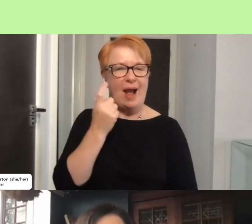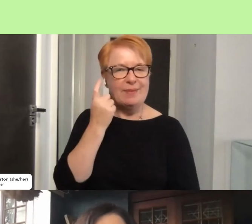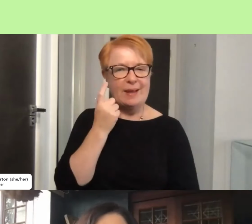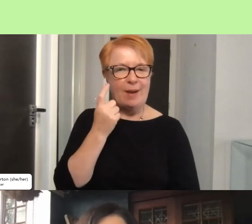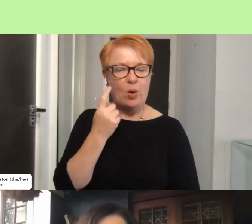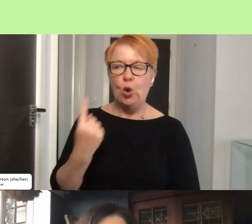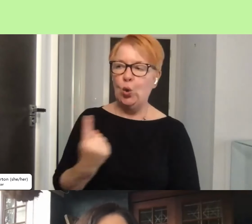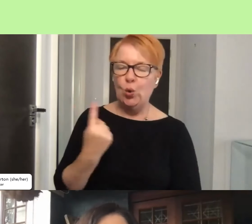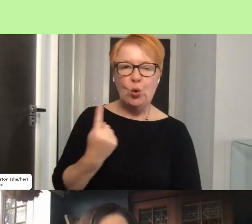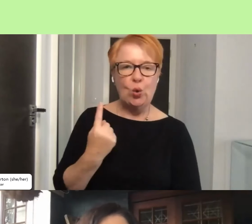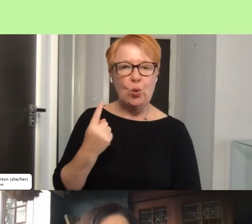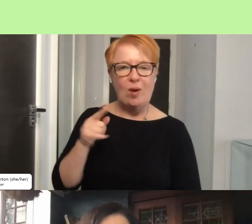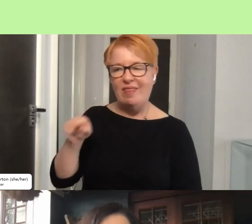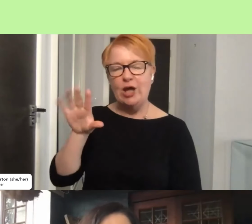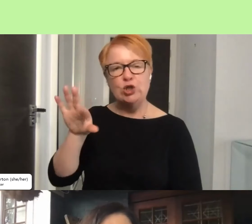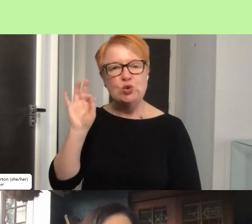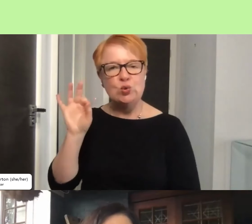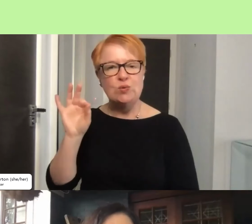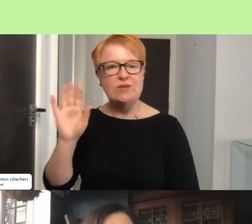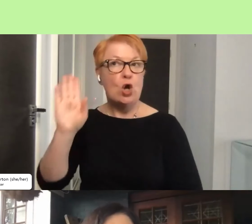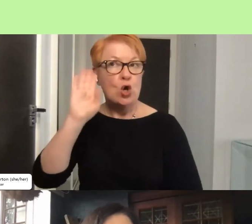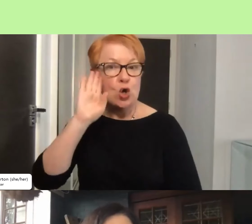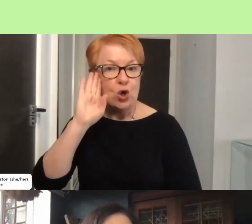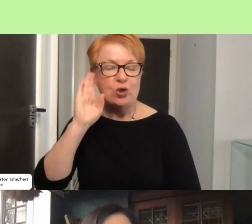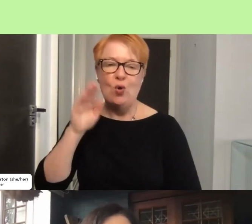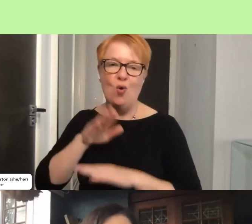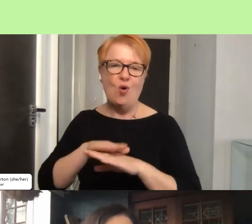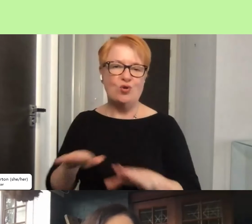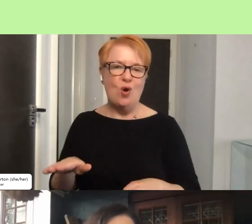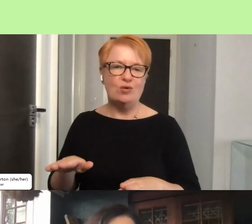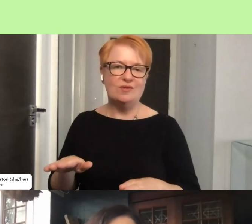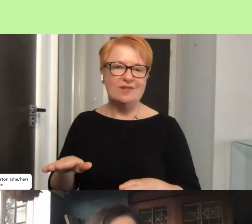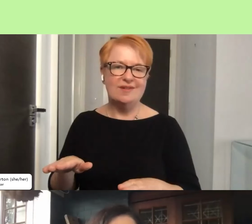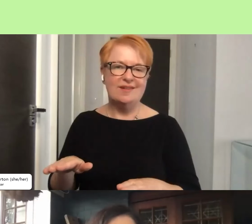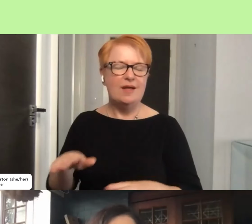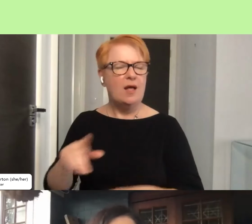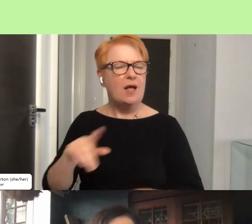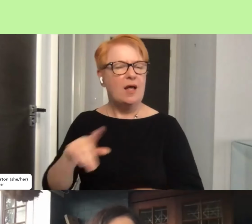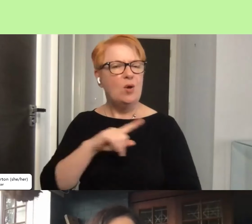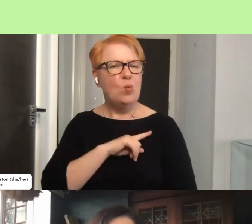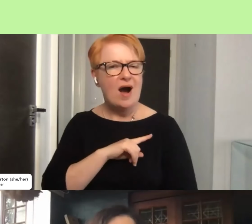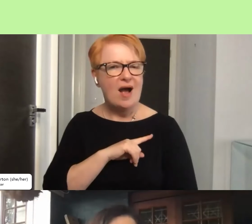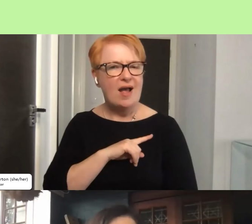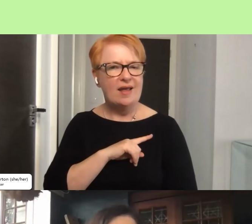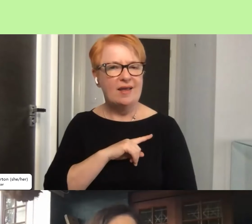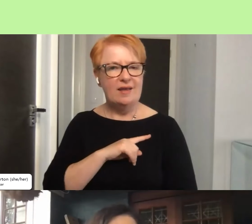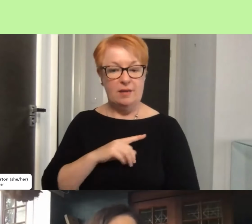doesn't get to be heard, and why and whether we were the ones with the power to kind of, quote, “give a voice”.